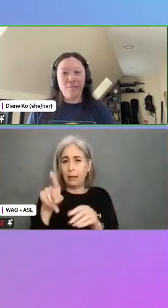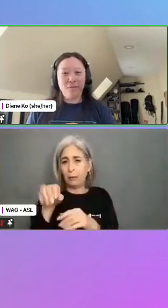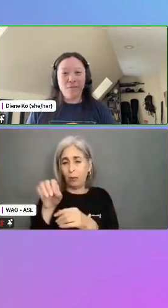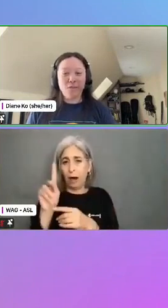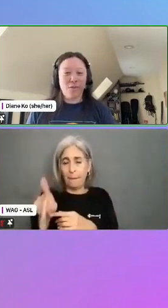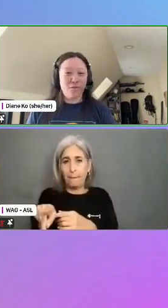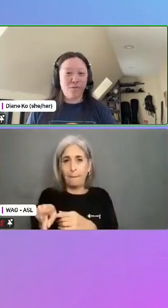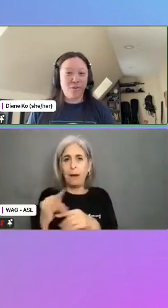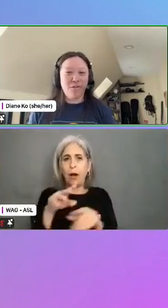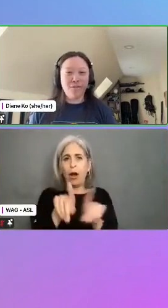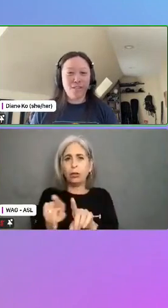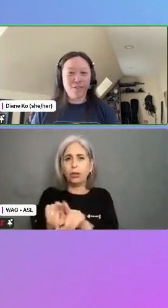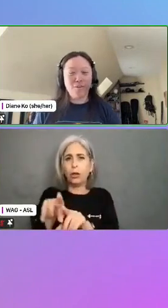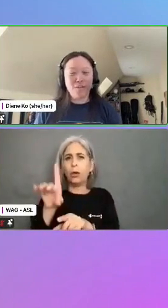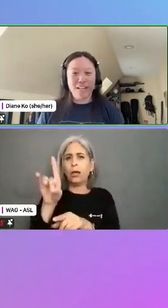Although, I won't